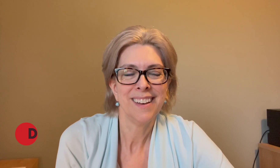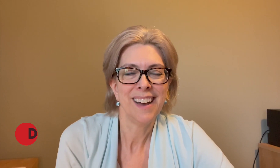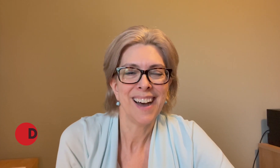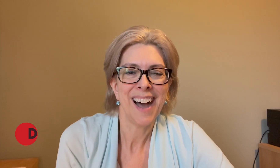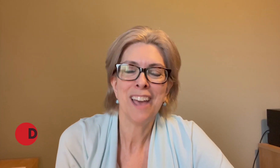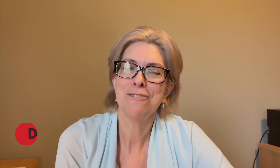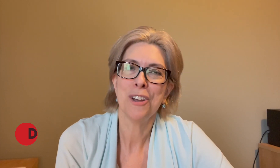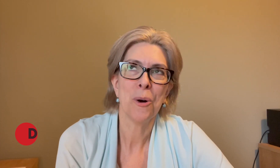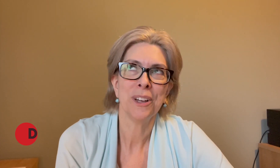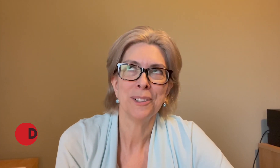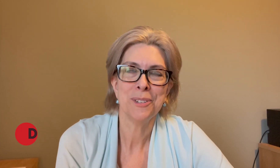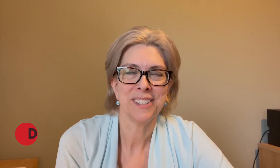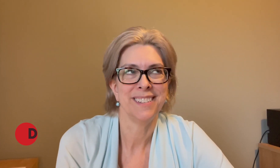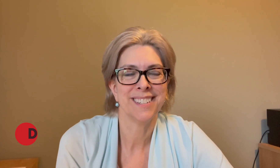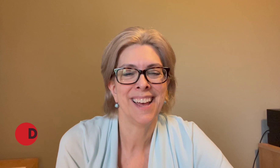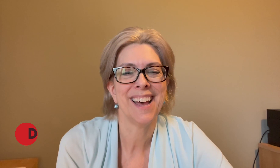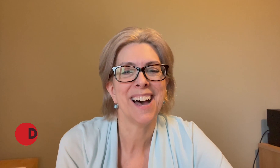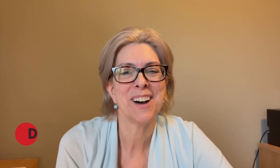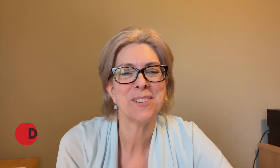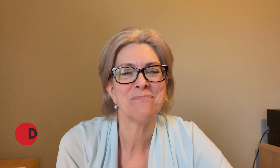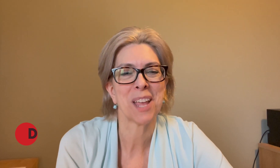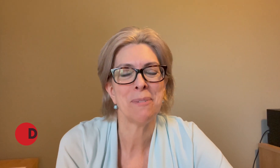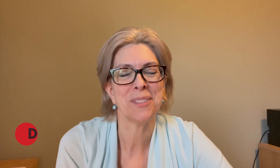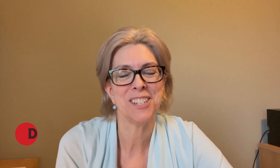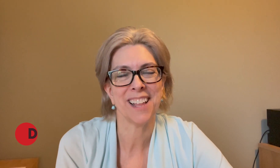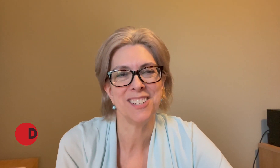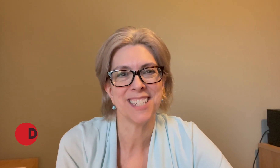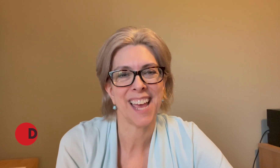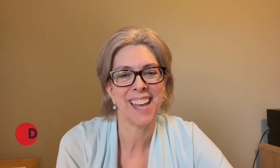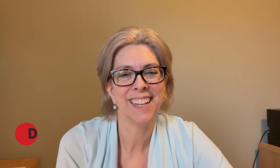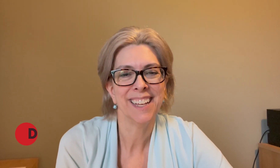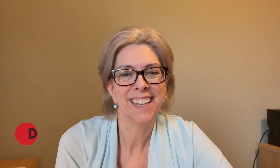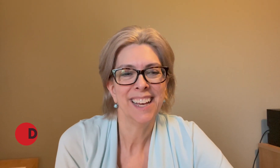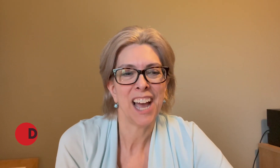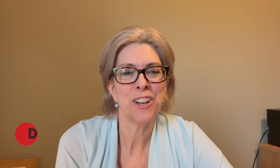I have no illusions about the challenges ahead; I know that